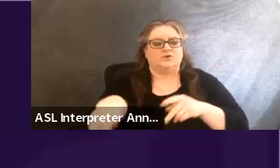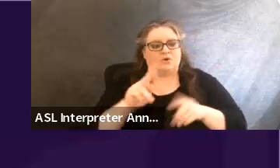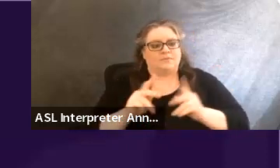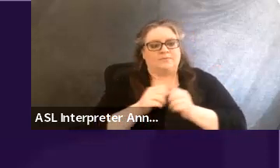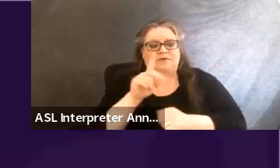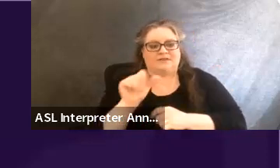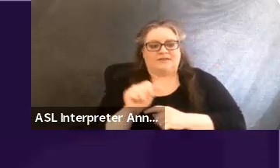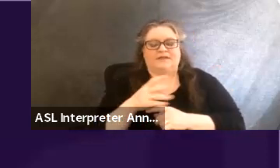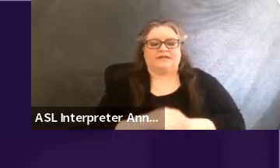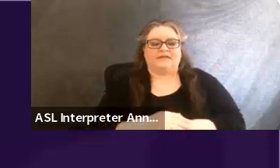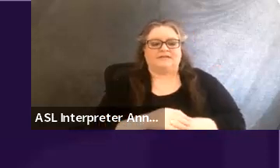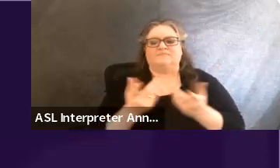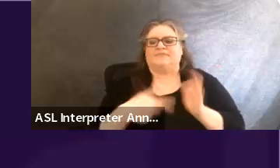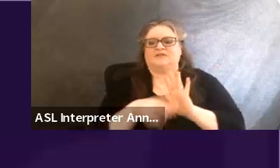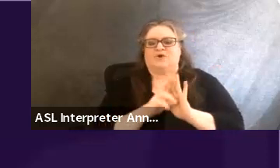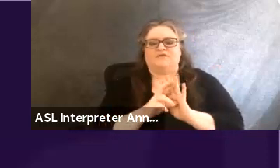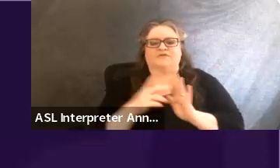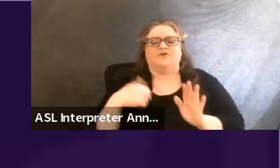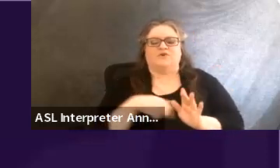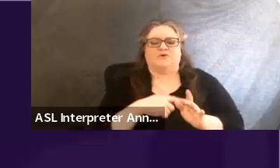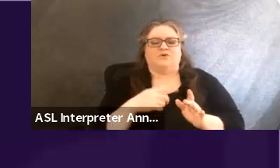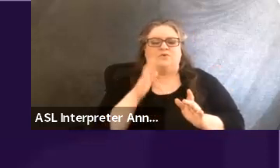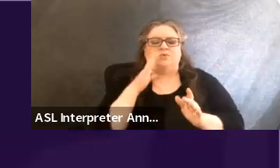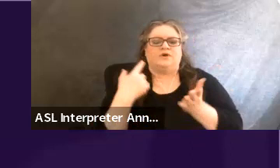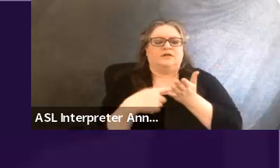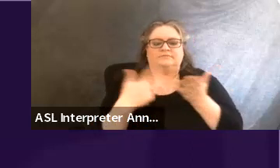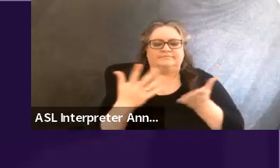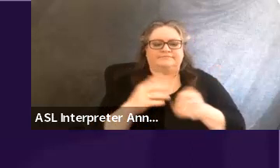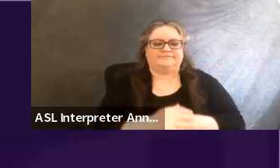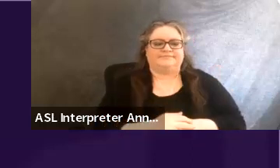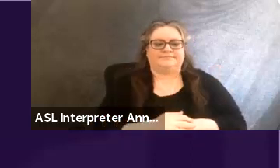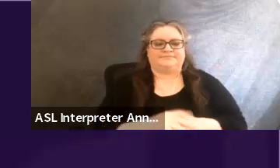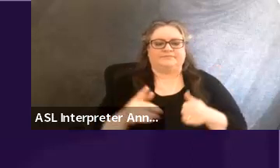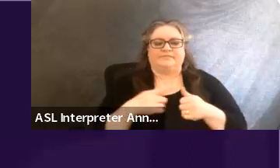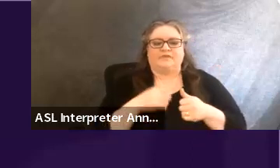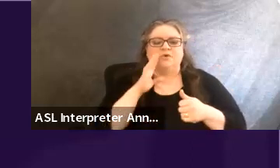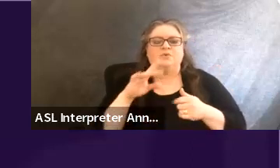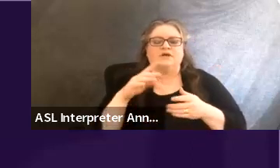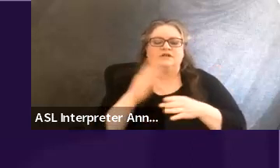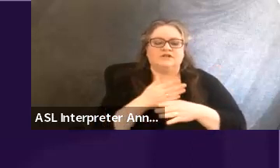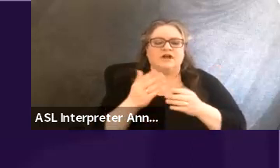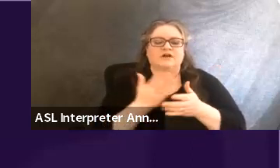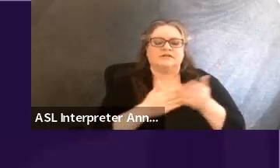And as an overview, here's how the talk is going to go. First, I'll share some accessibility tips